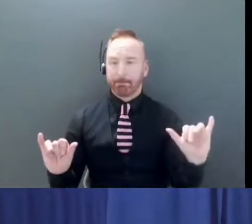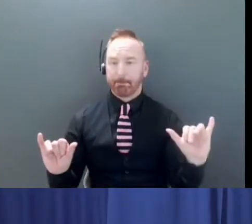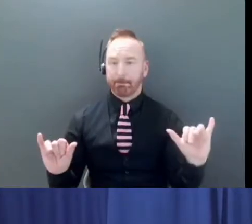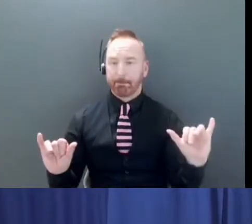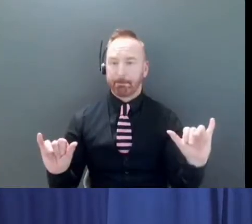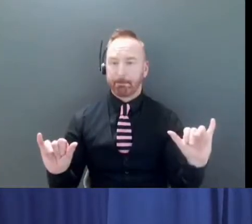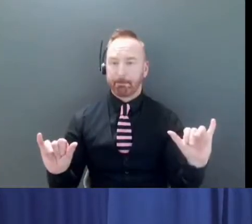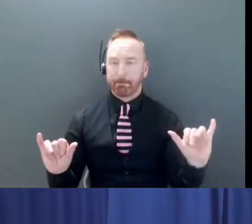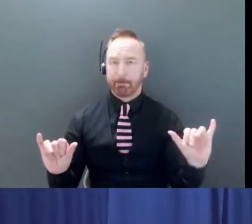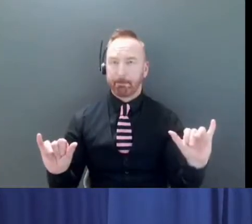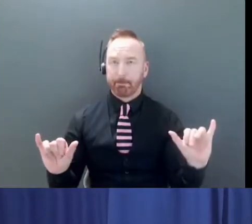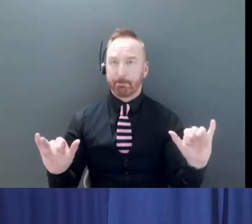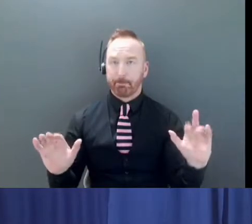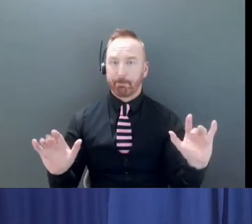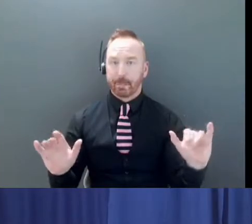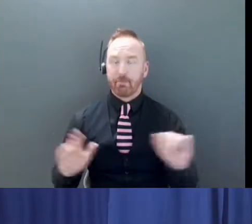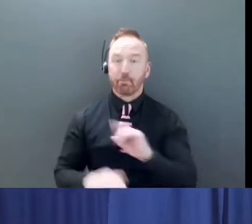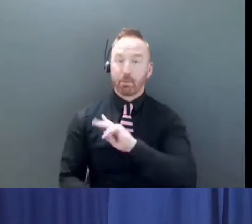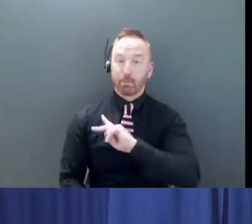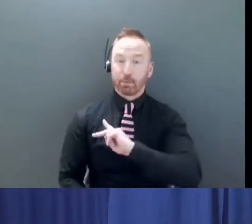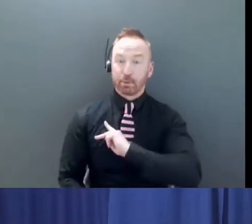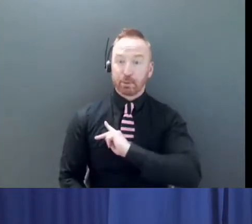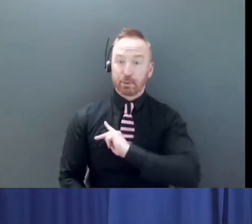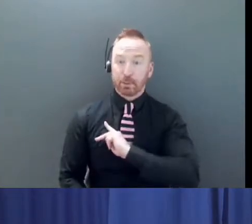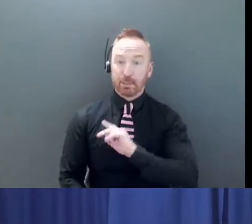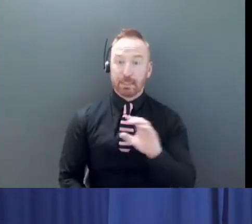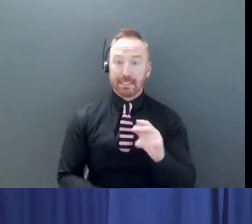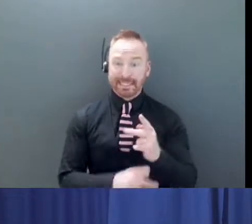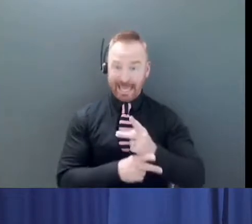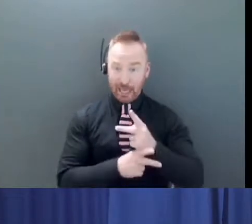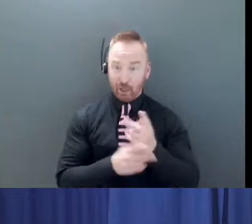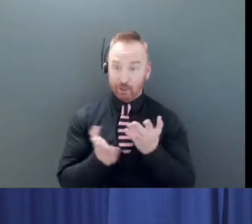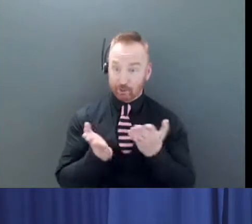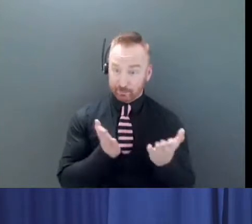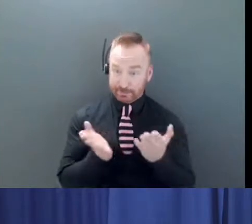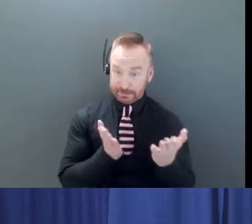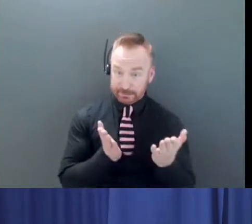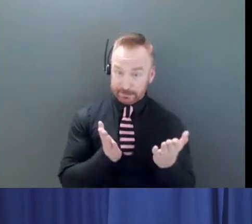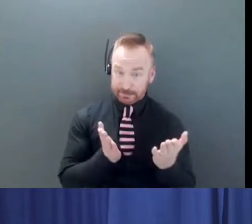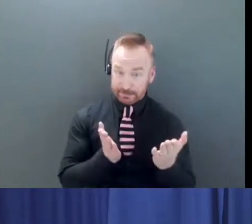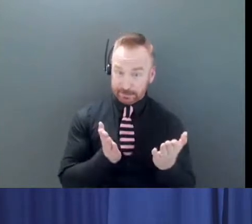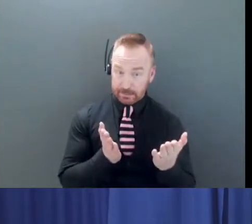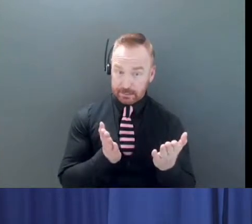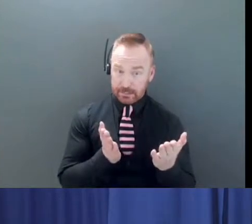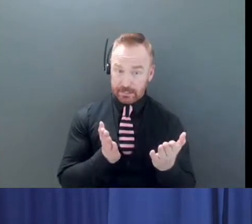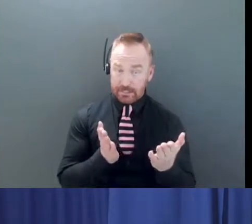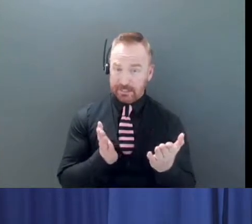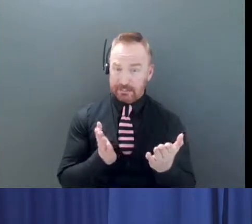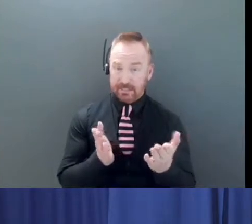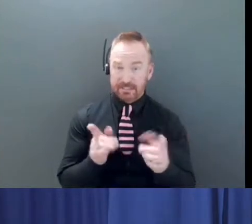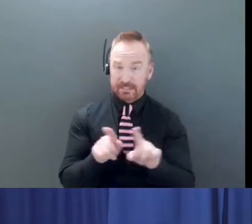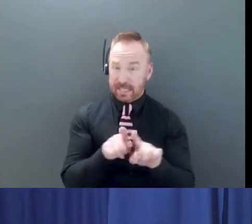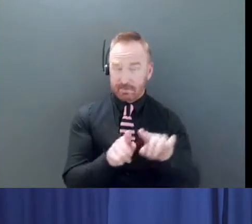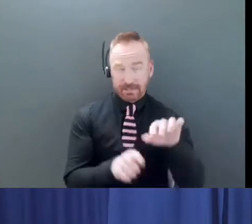services as for other premises. And so again we strongly recommend mask use and really